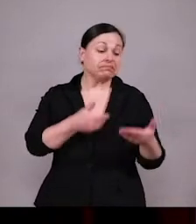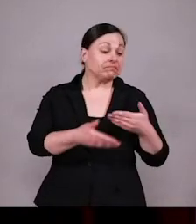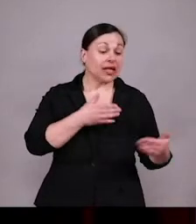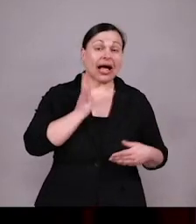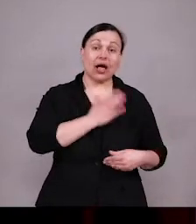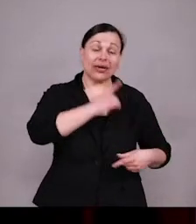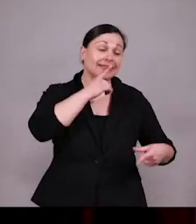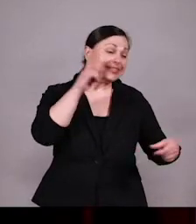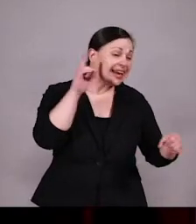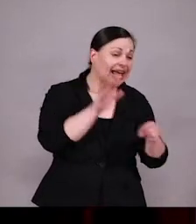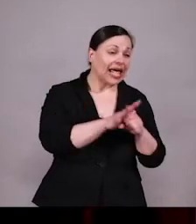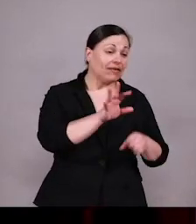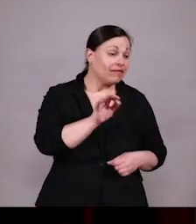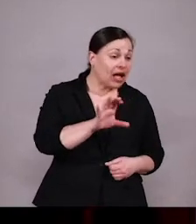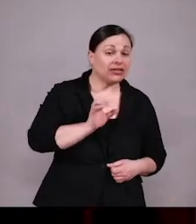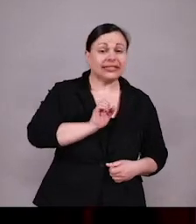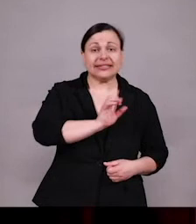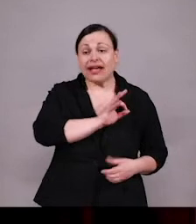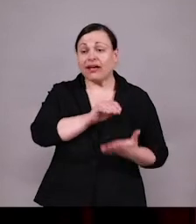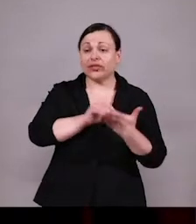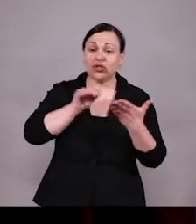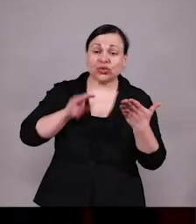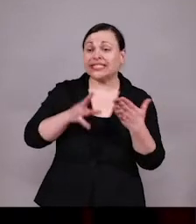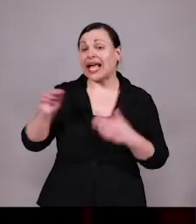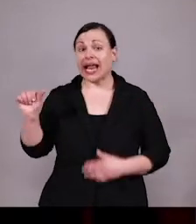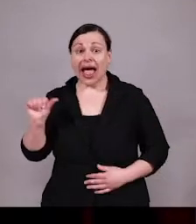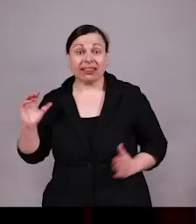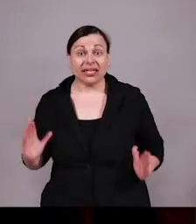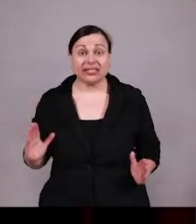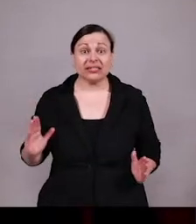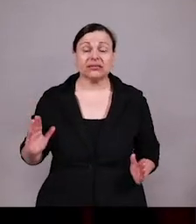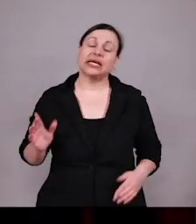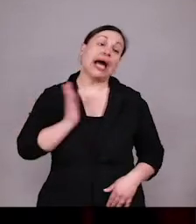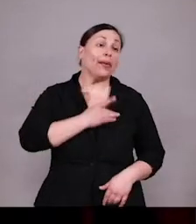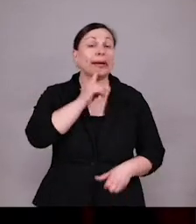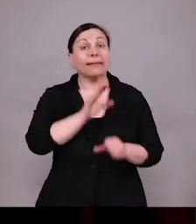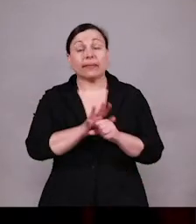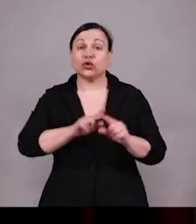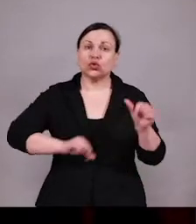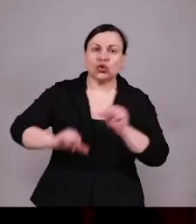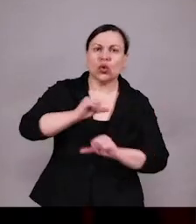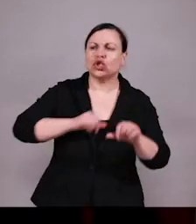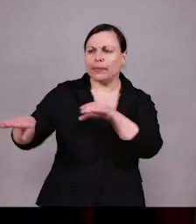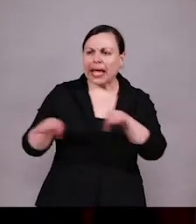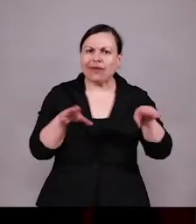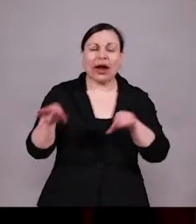Whether it’s our dedicated faculty, staff, students, and athletes; our commitment to social, behavioral,